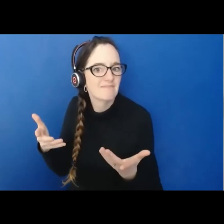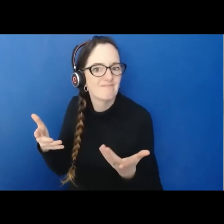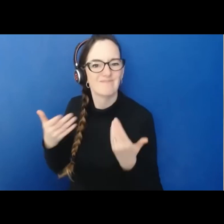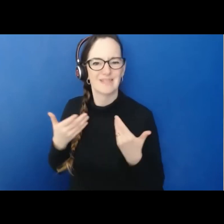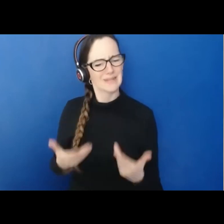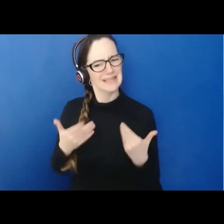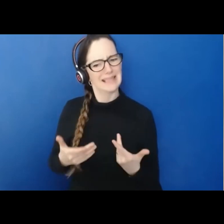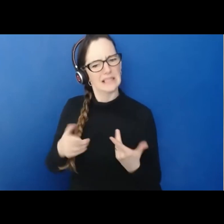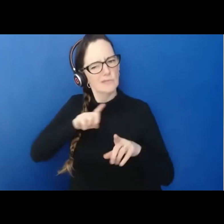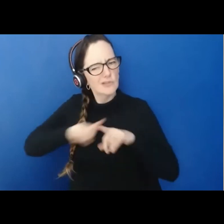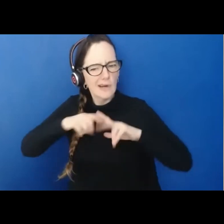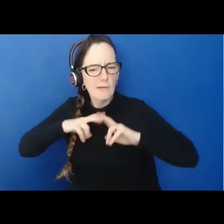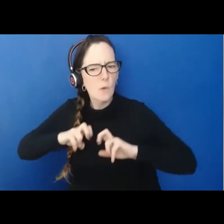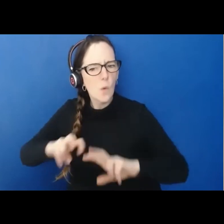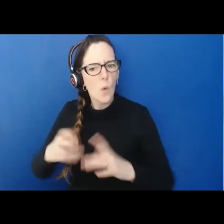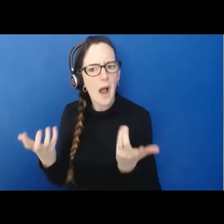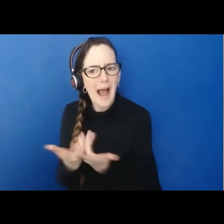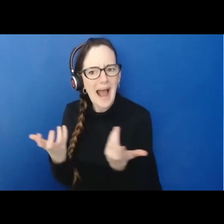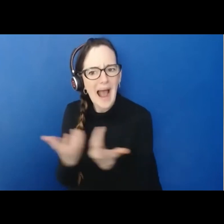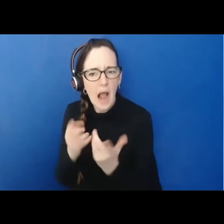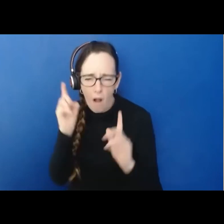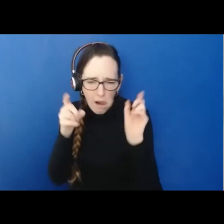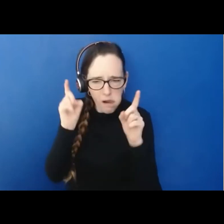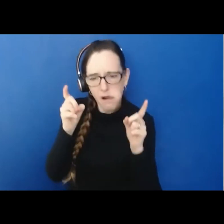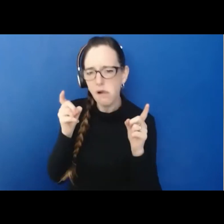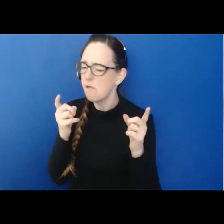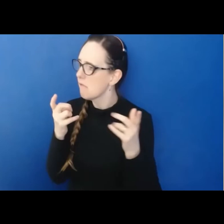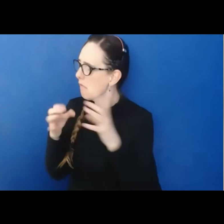some of these ideas around community and social benefit play out online.